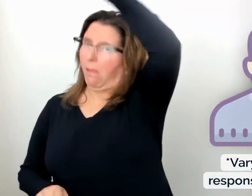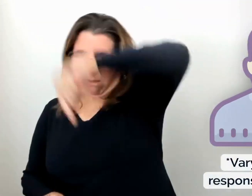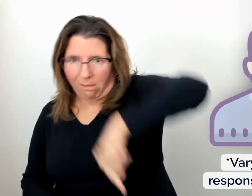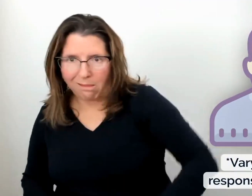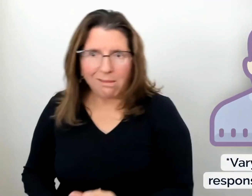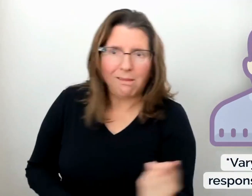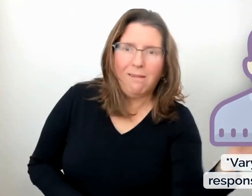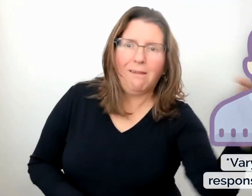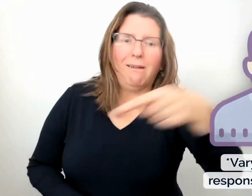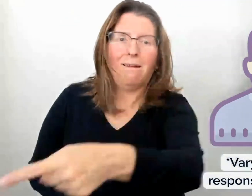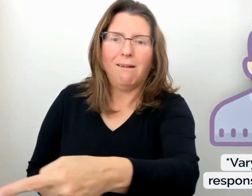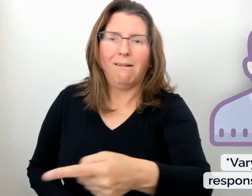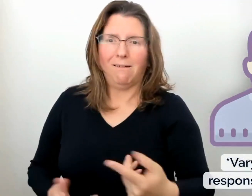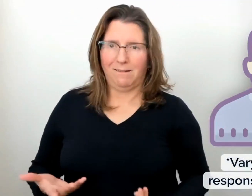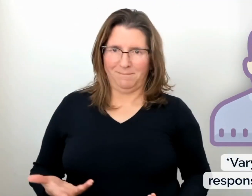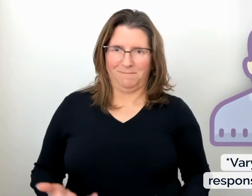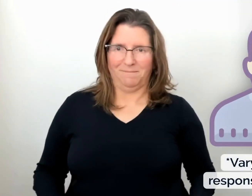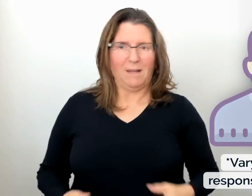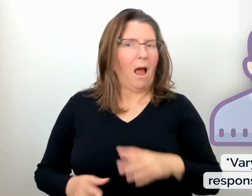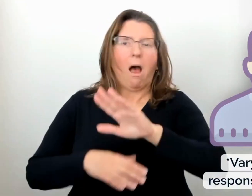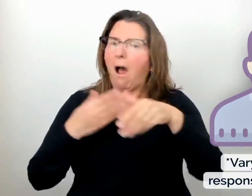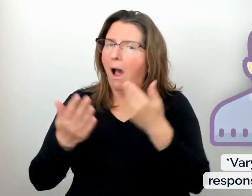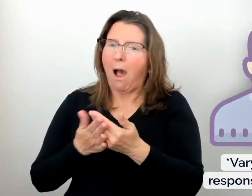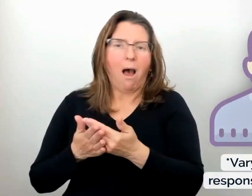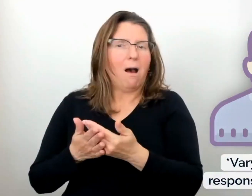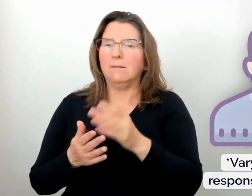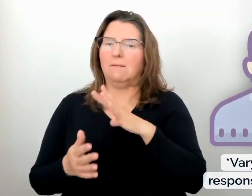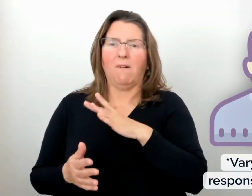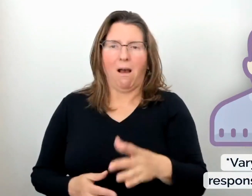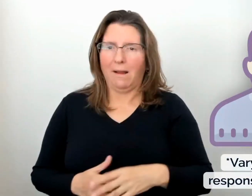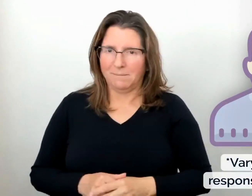Still others may take a widely circuitous route. All are equally valid.